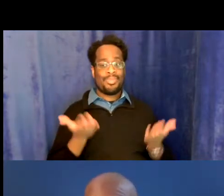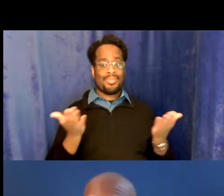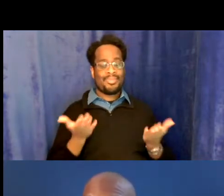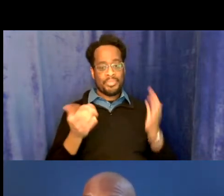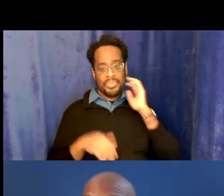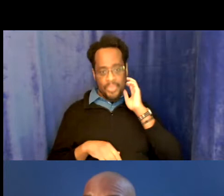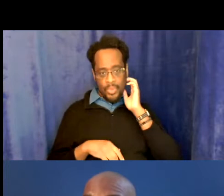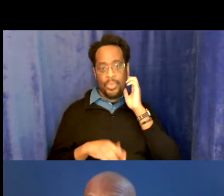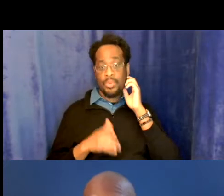so now we're here